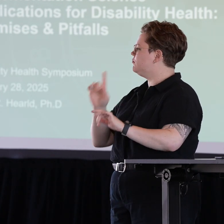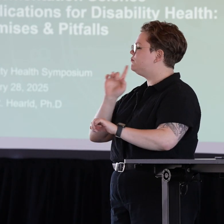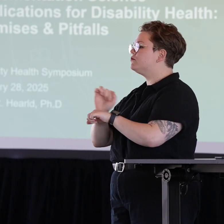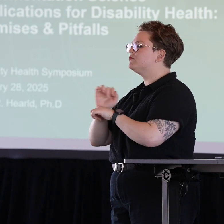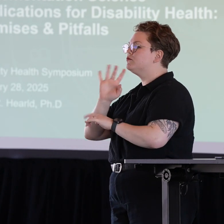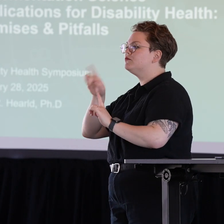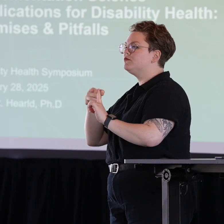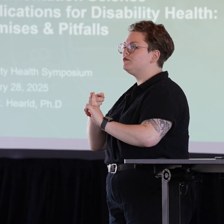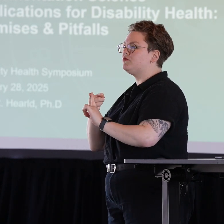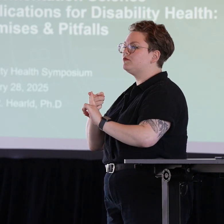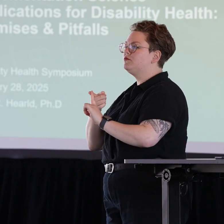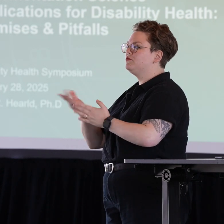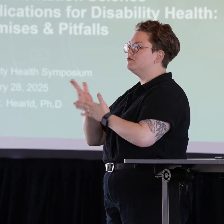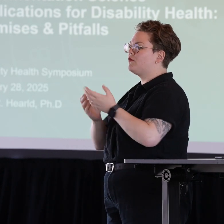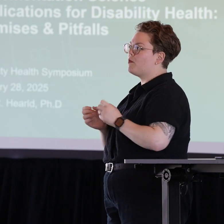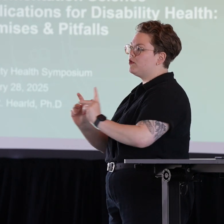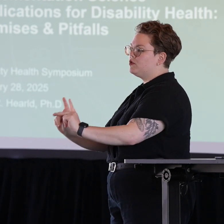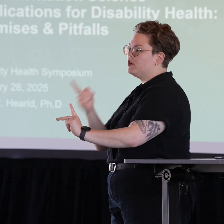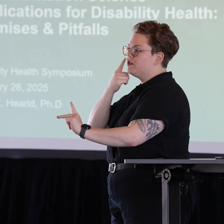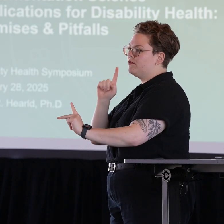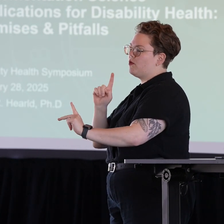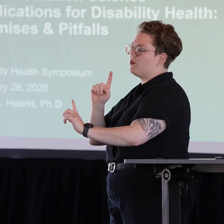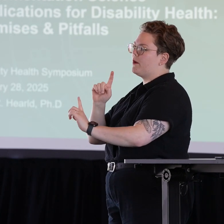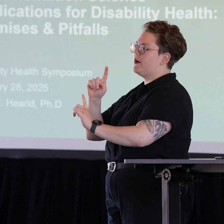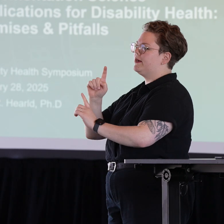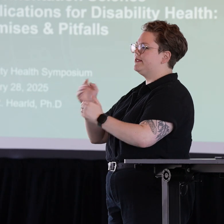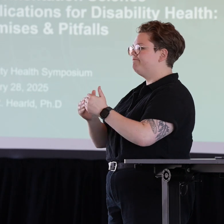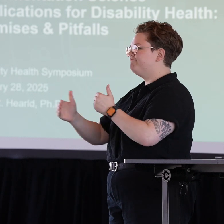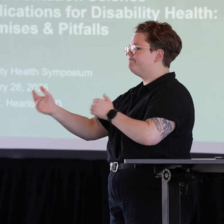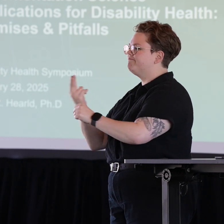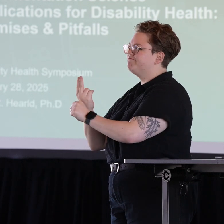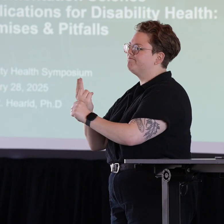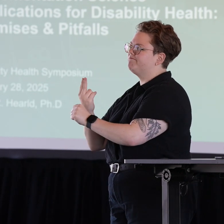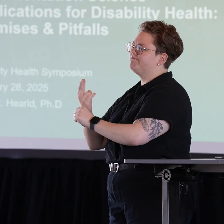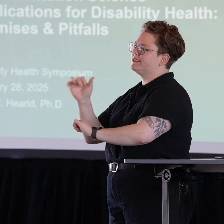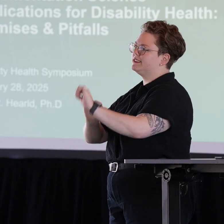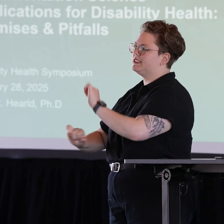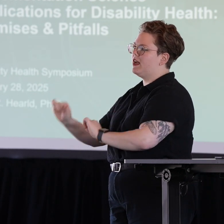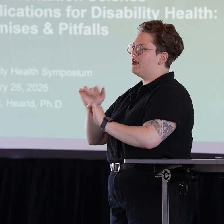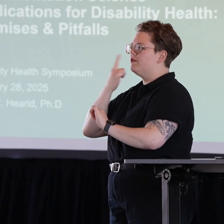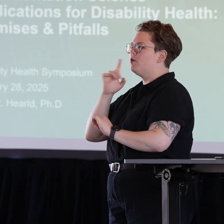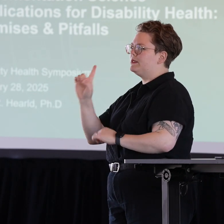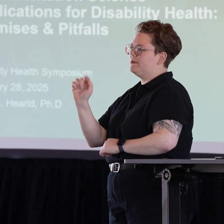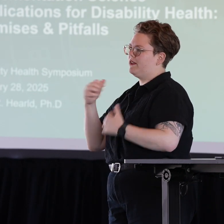think are some of the opportunities for applying implementation science to disability help. So before doing